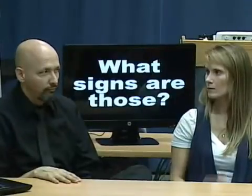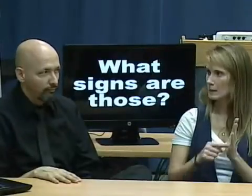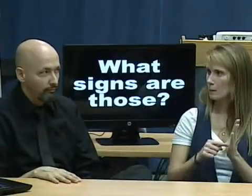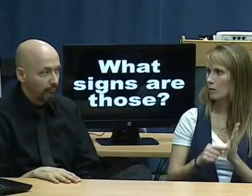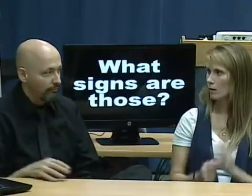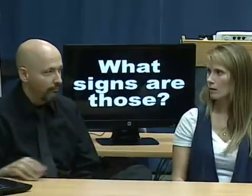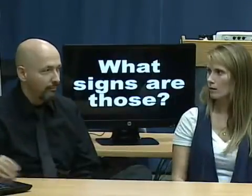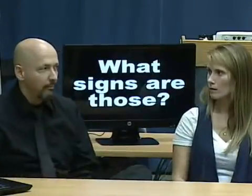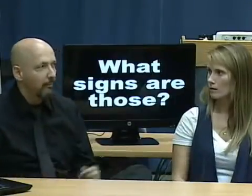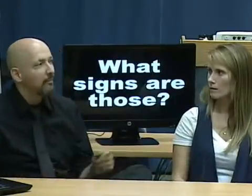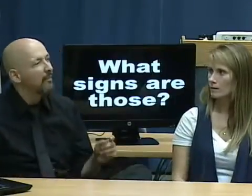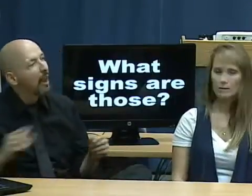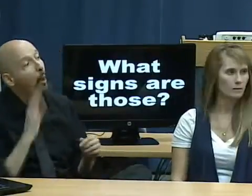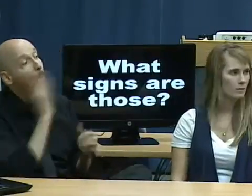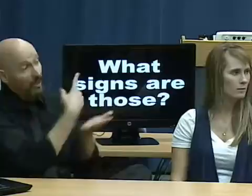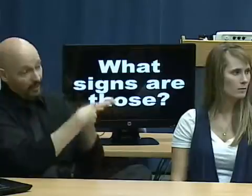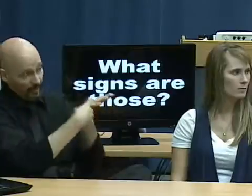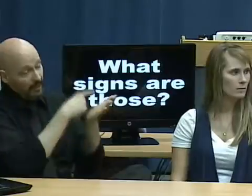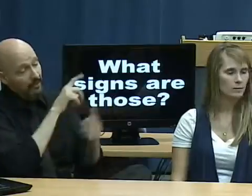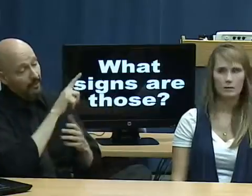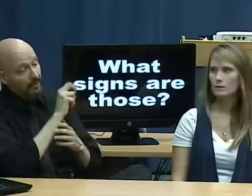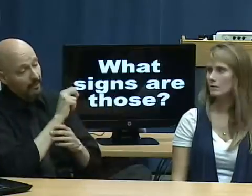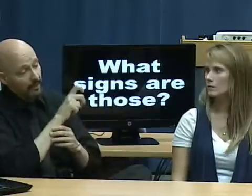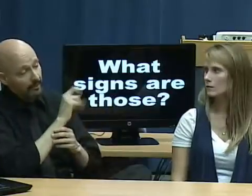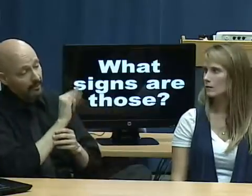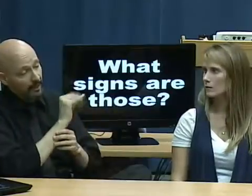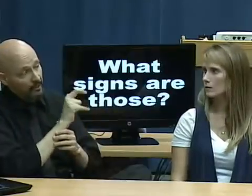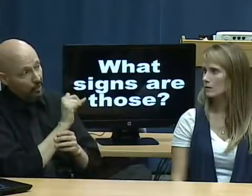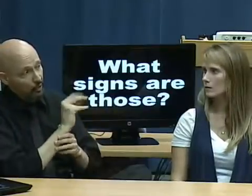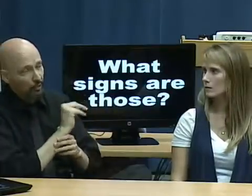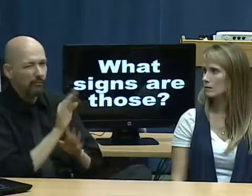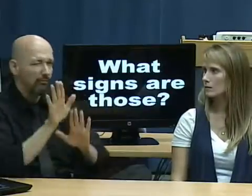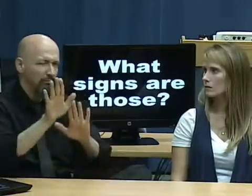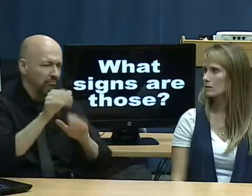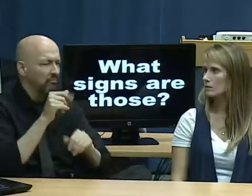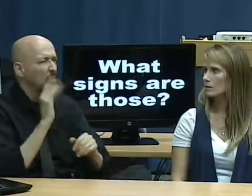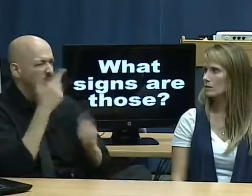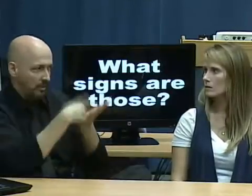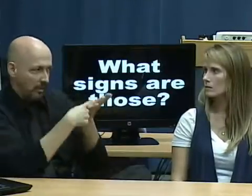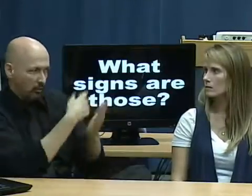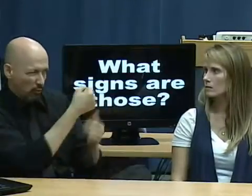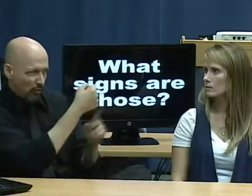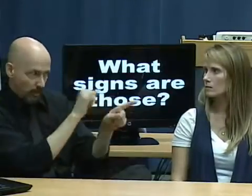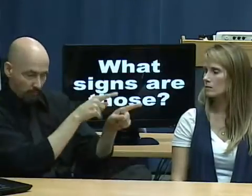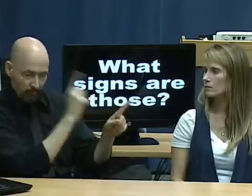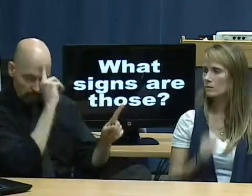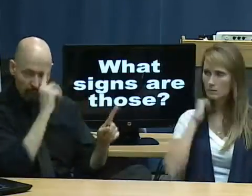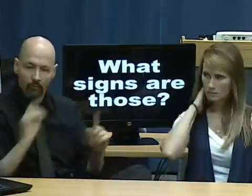Example? We'll discuss lexicalization. Hold that thought.